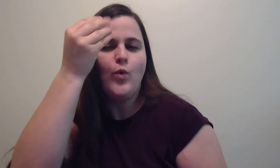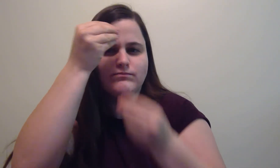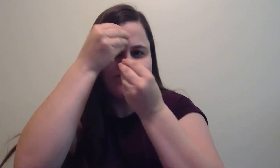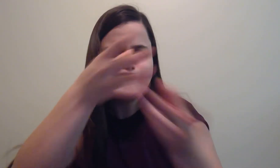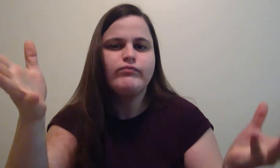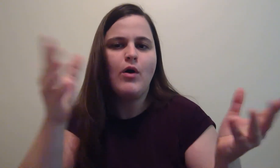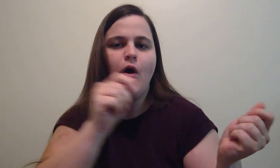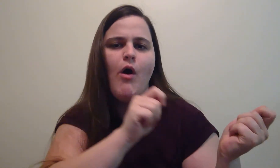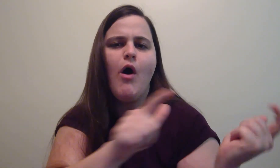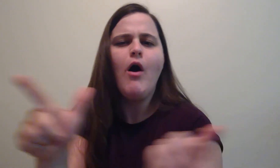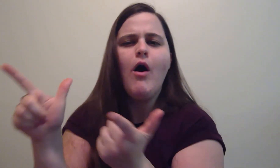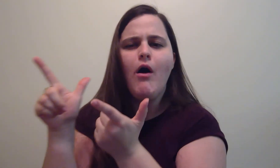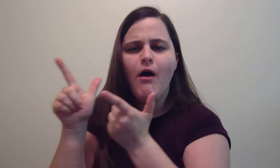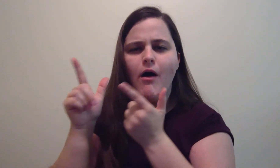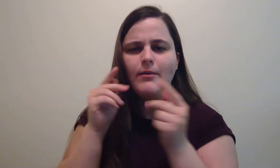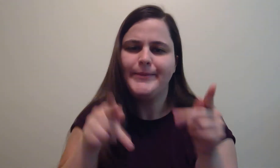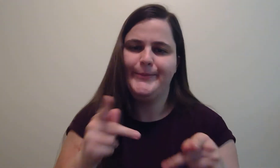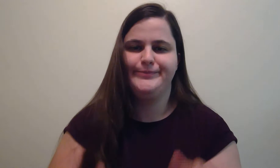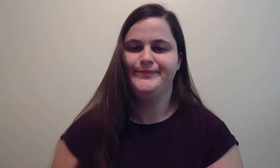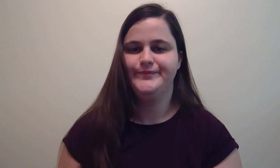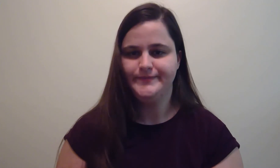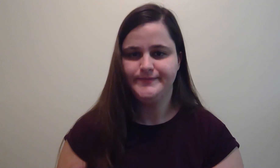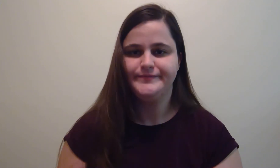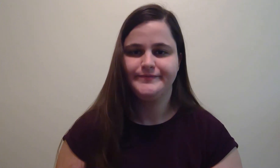knew what kind of tree it was in passed that knowledge along to every creature in her wake.